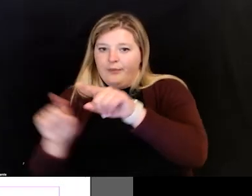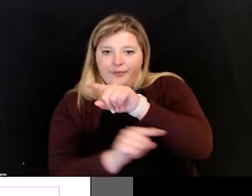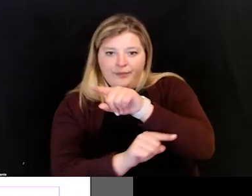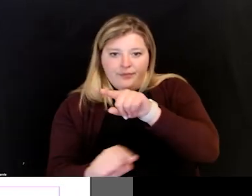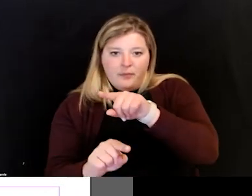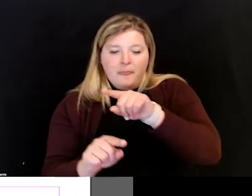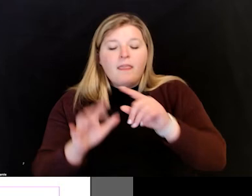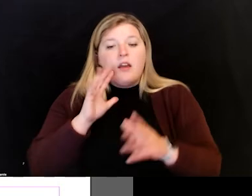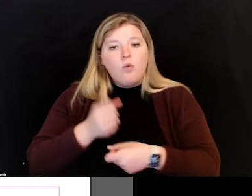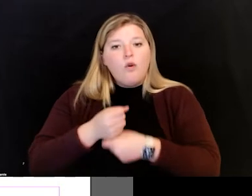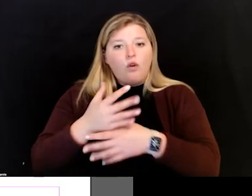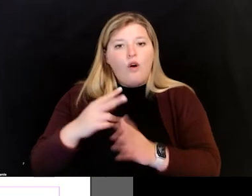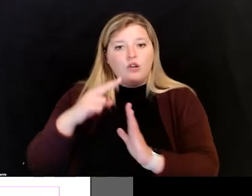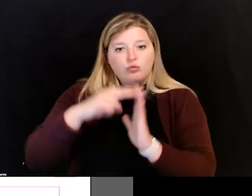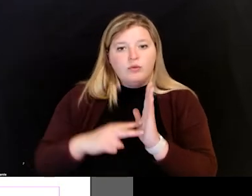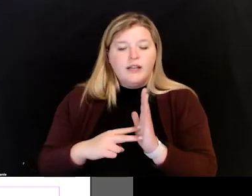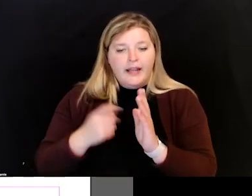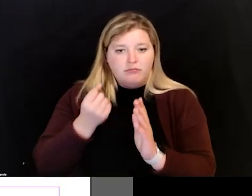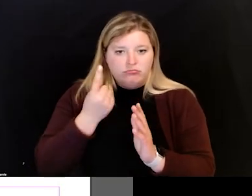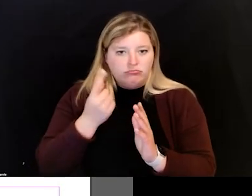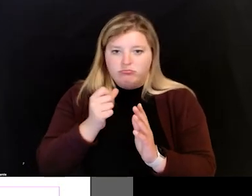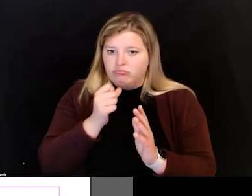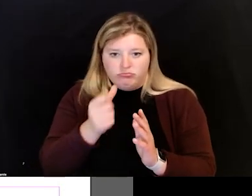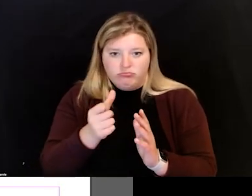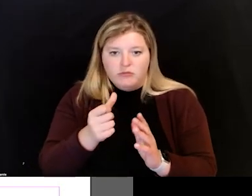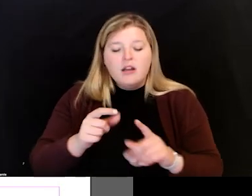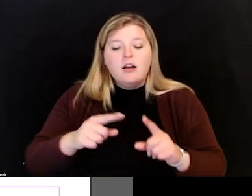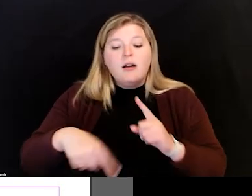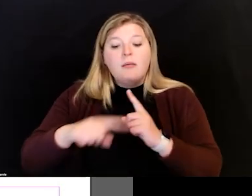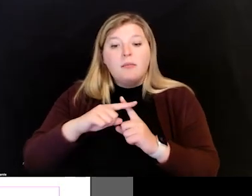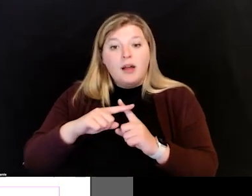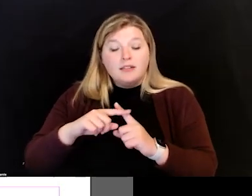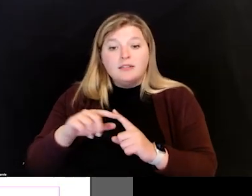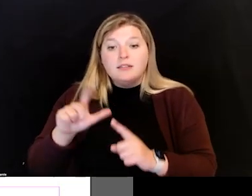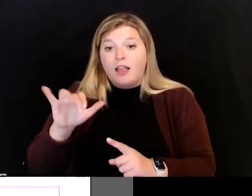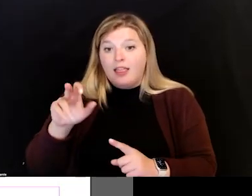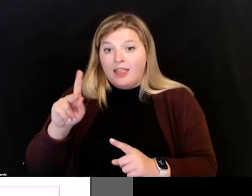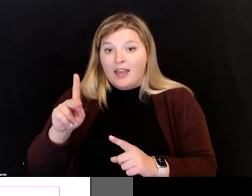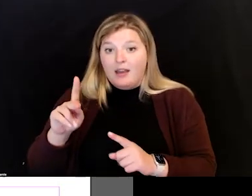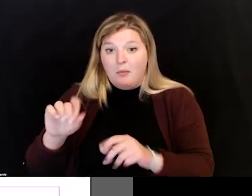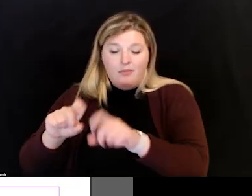issues with some people, but because the hyperlink is broken across two lines, it may actually tag